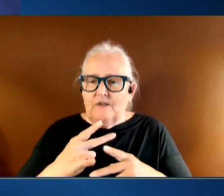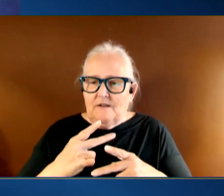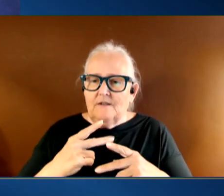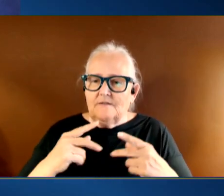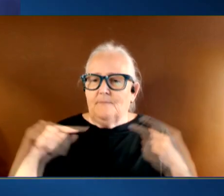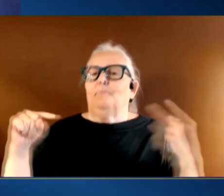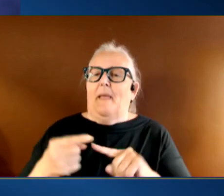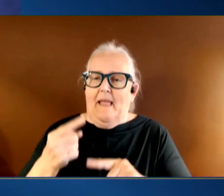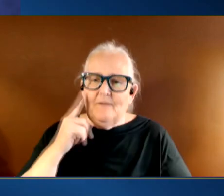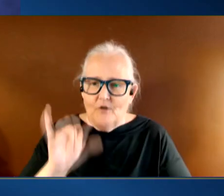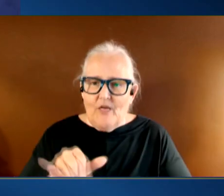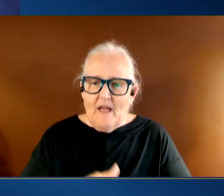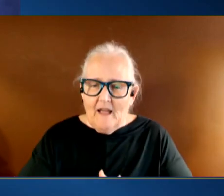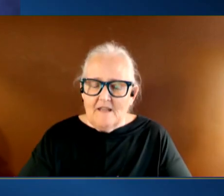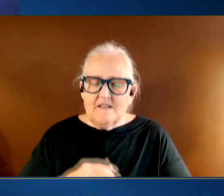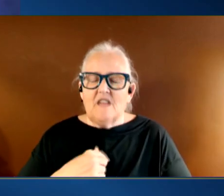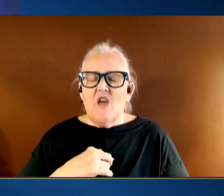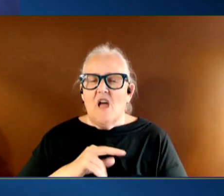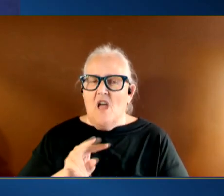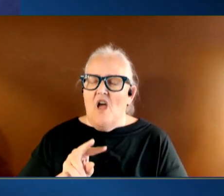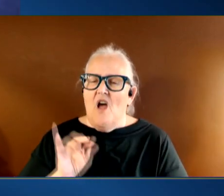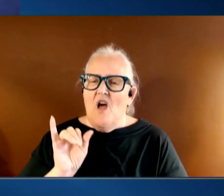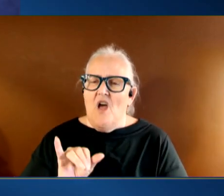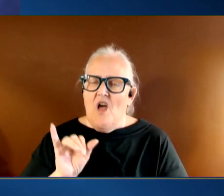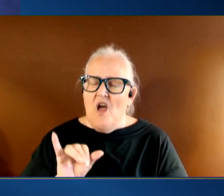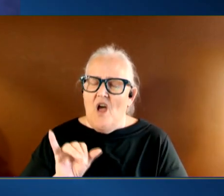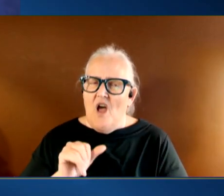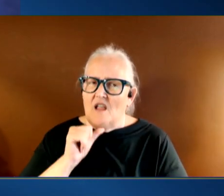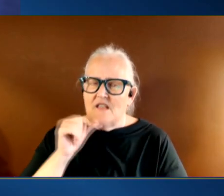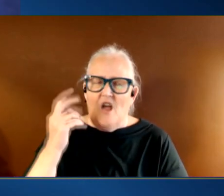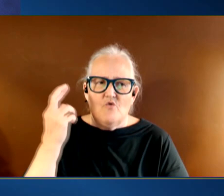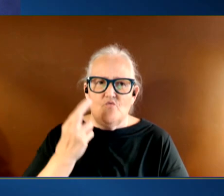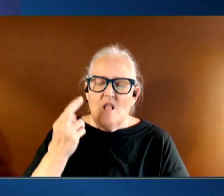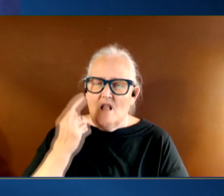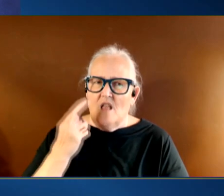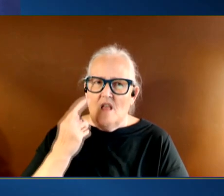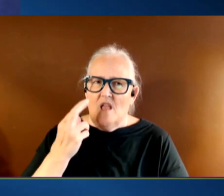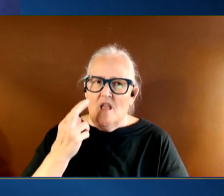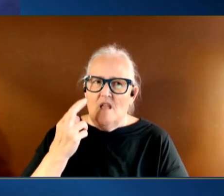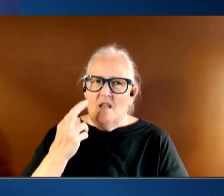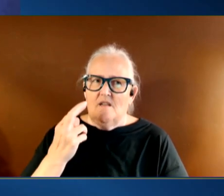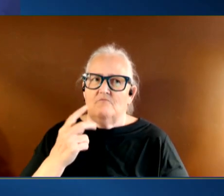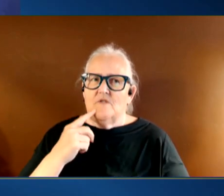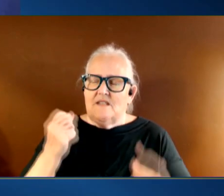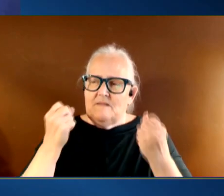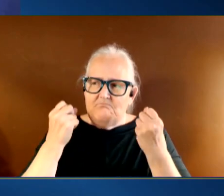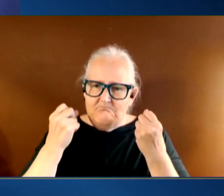And I just didn't realize how many decisions were being made because of their sickle cell